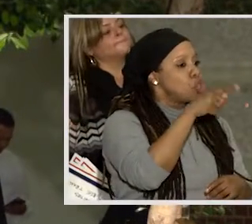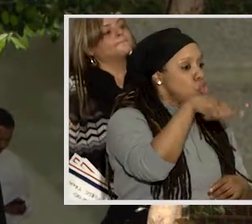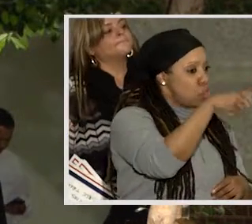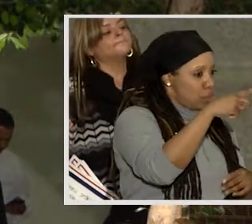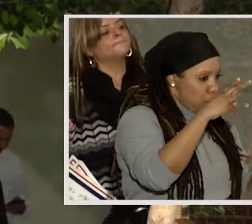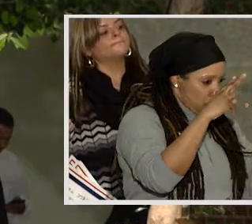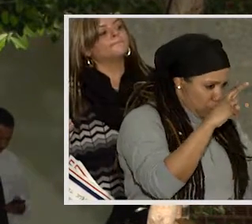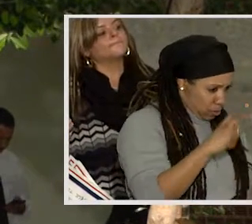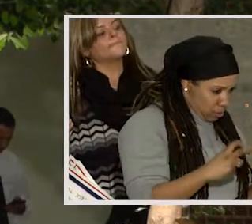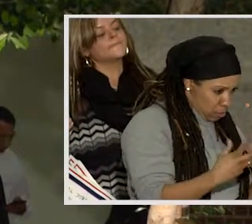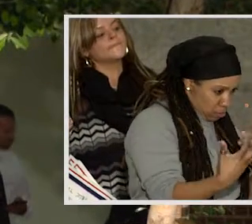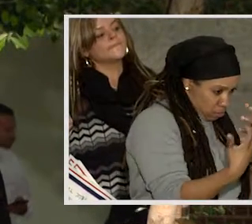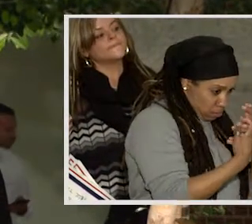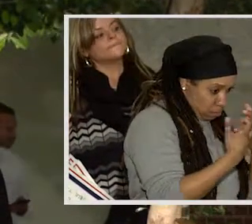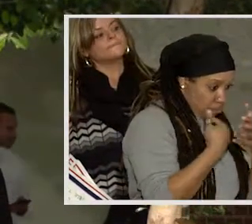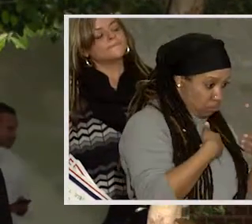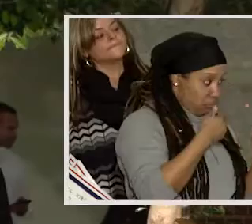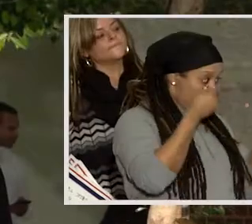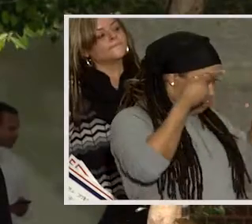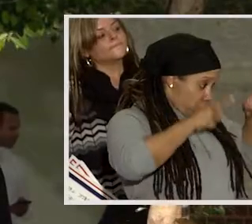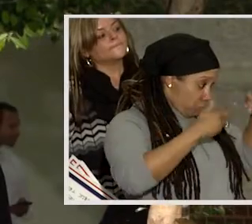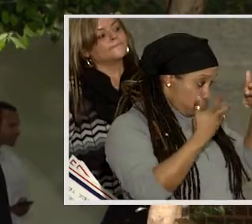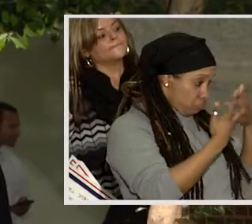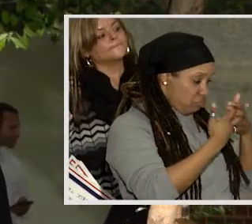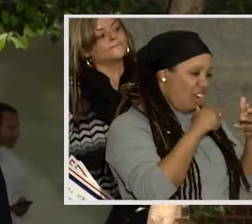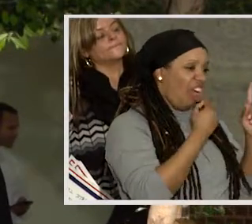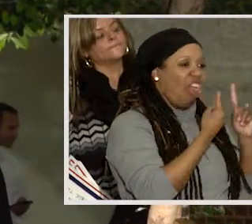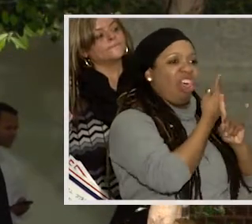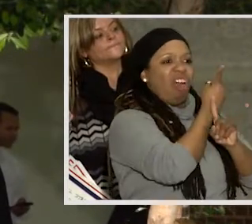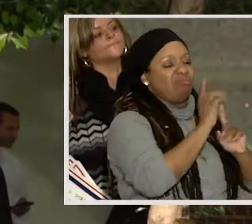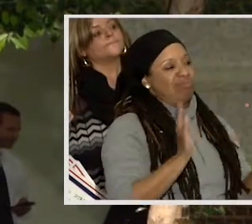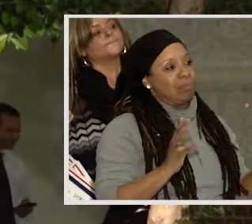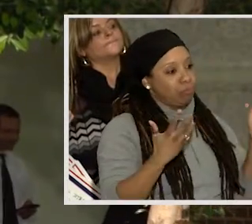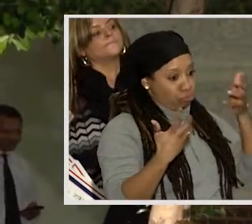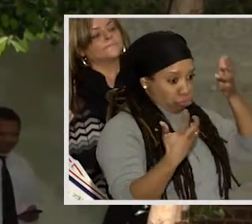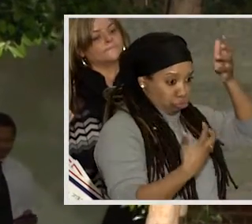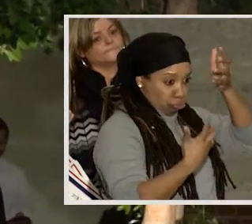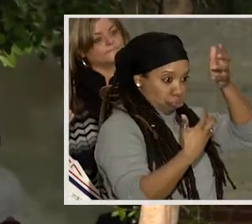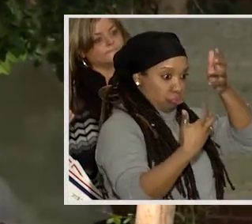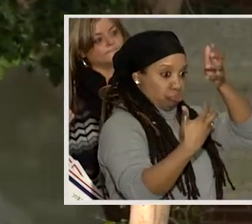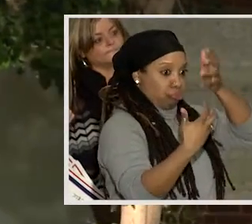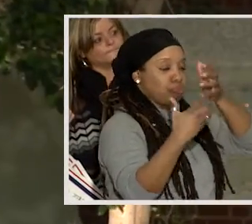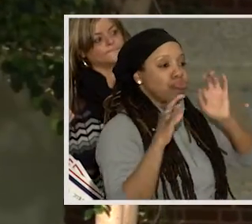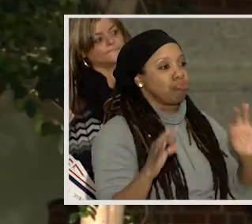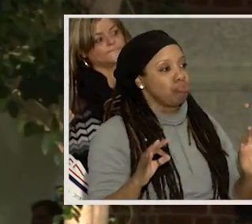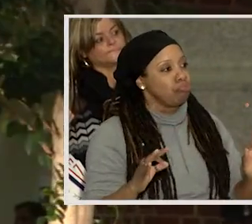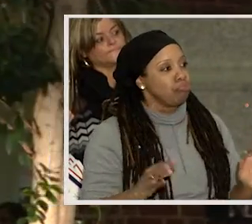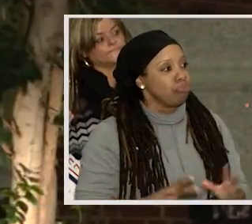SO WITH THAT WE ENDED UP WITH $95 SO WE HAD THIS $5 SURPLUS